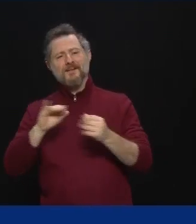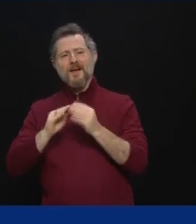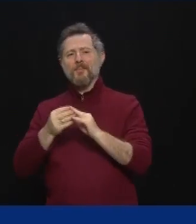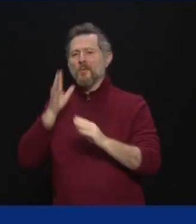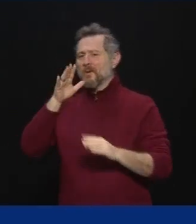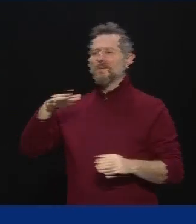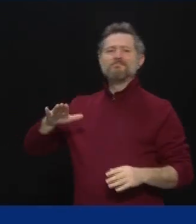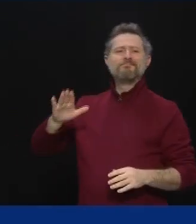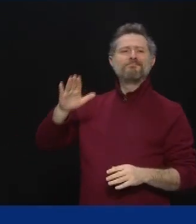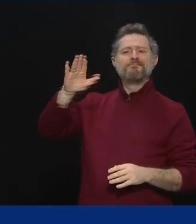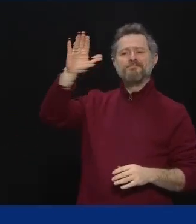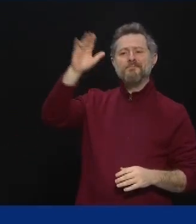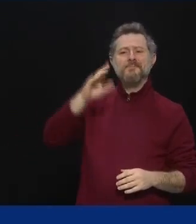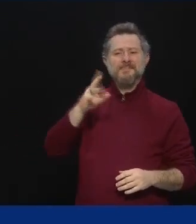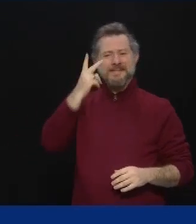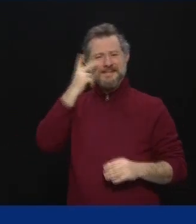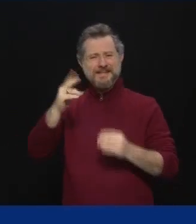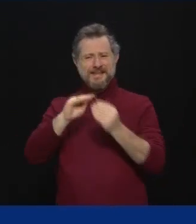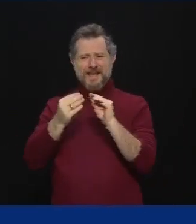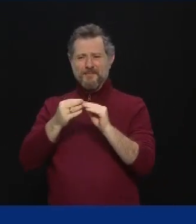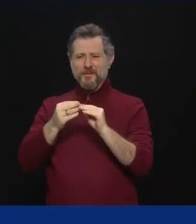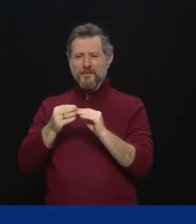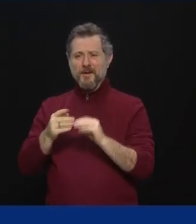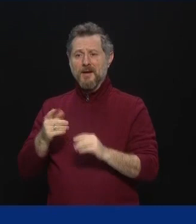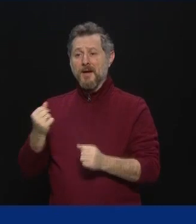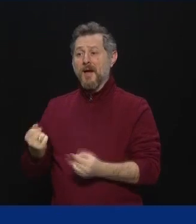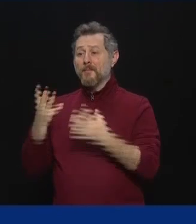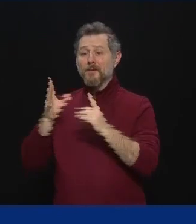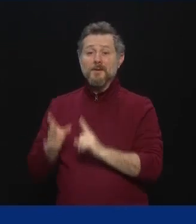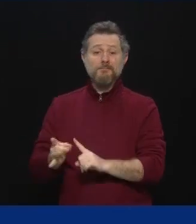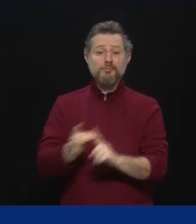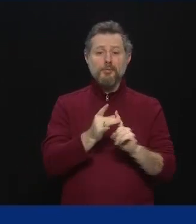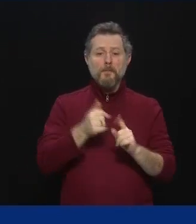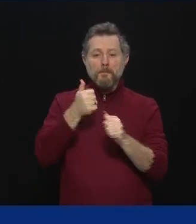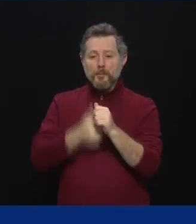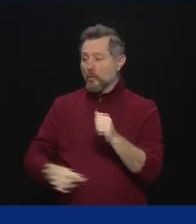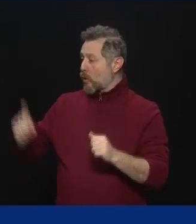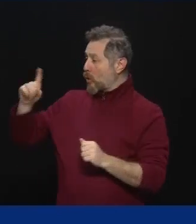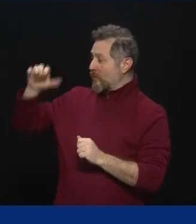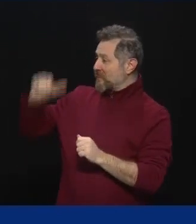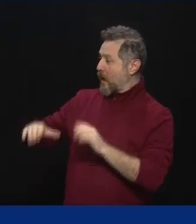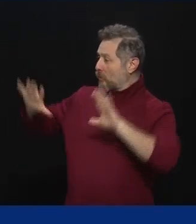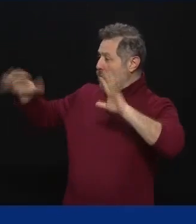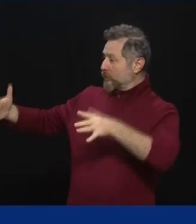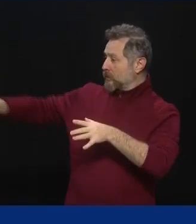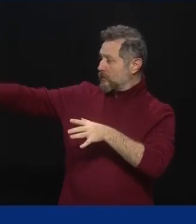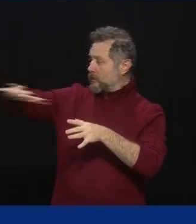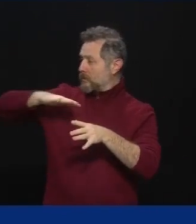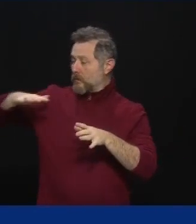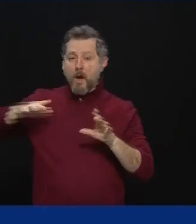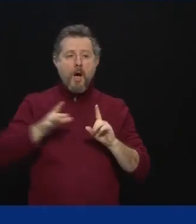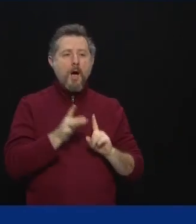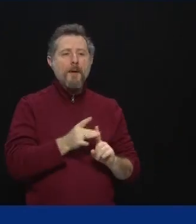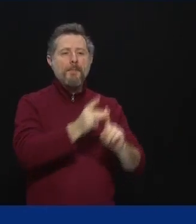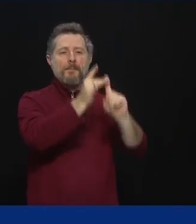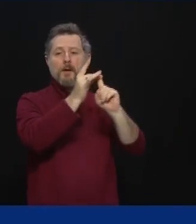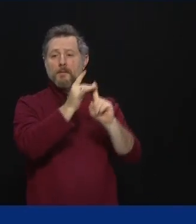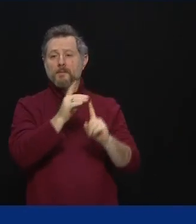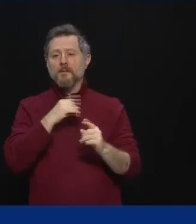DOCTOR. THEY CAN BE MANAGED AT HOME. THE NUMBERS ARE GOING UP AND SOMETHING THAT IS A CONTINUING CONCERN.